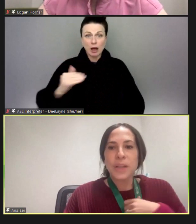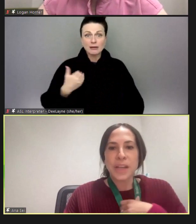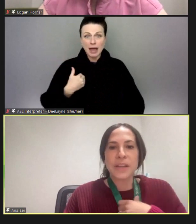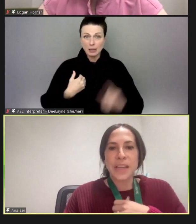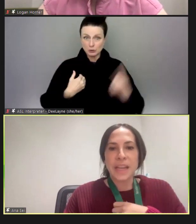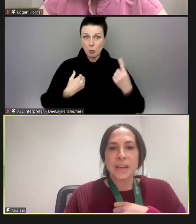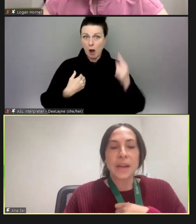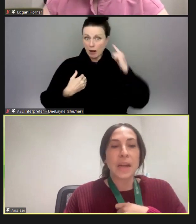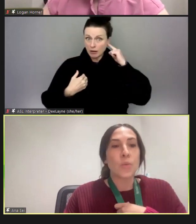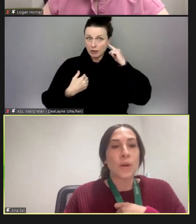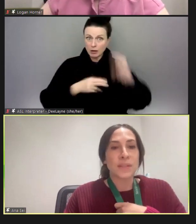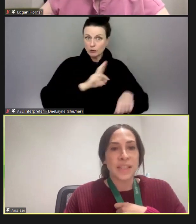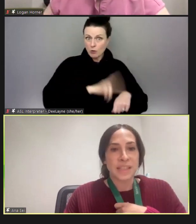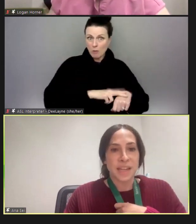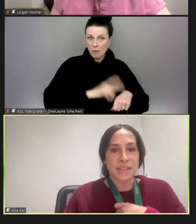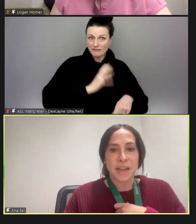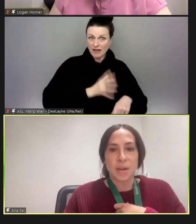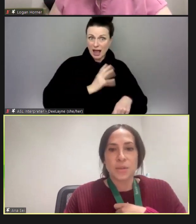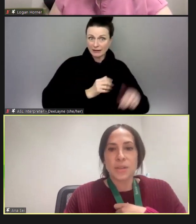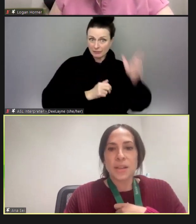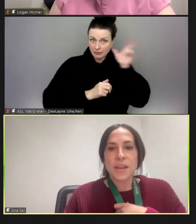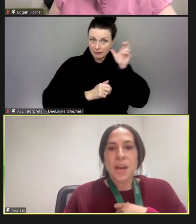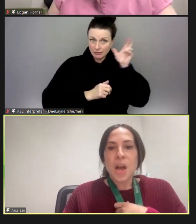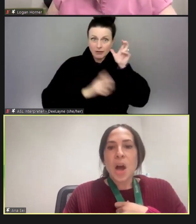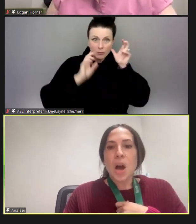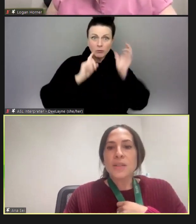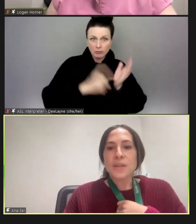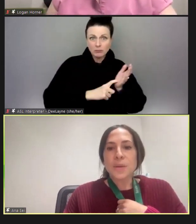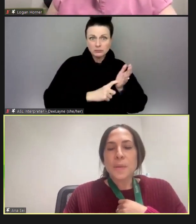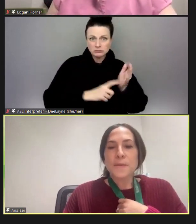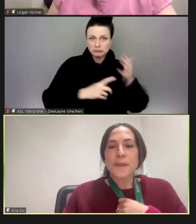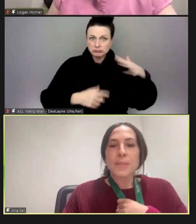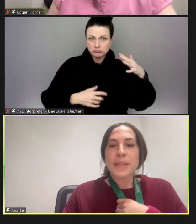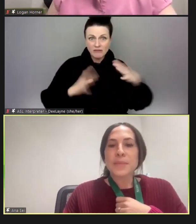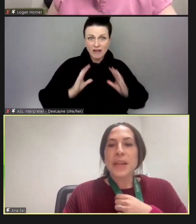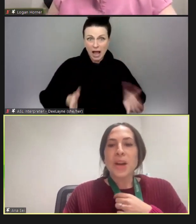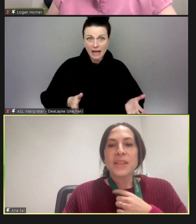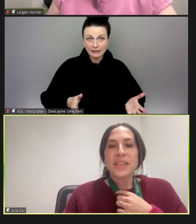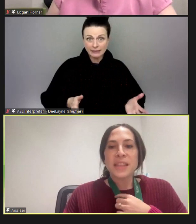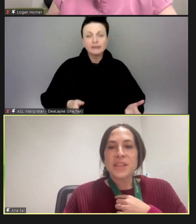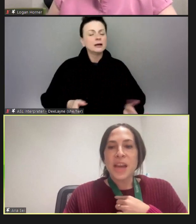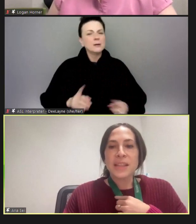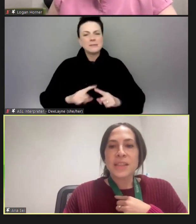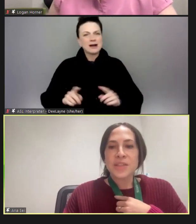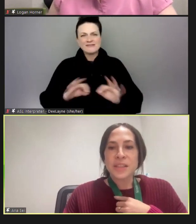hearing ear and will detect sound also